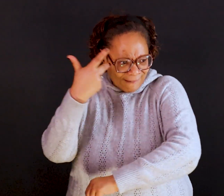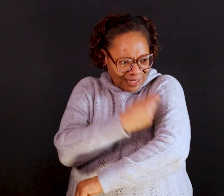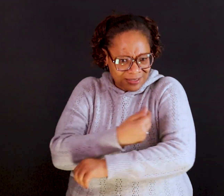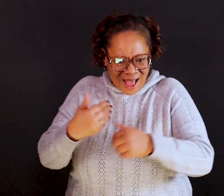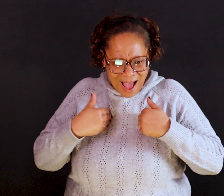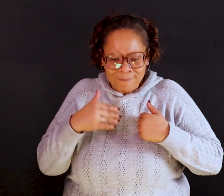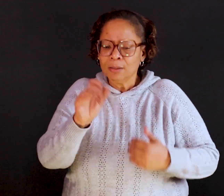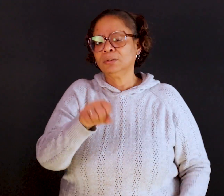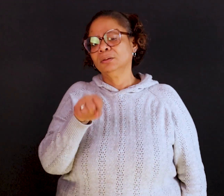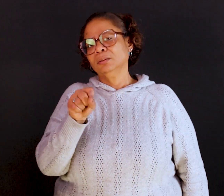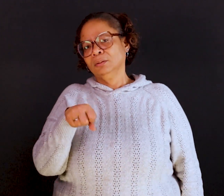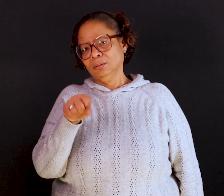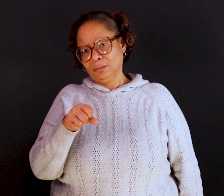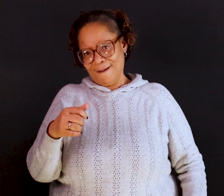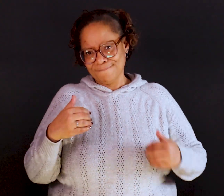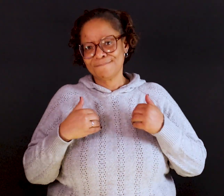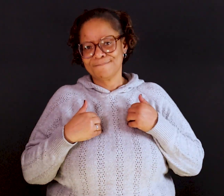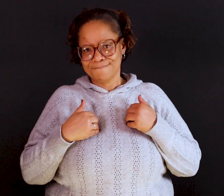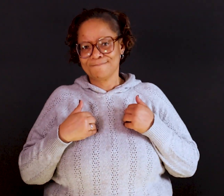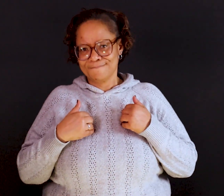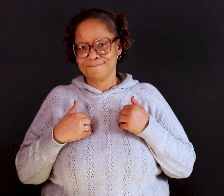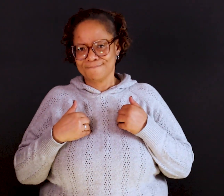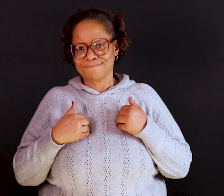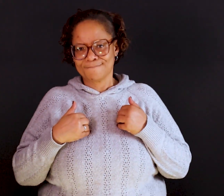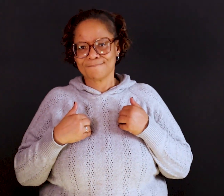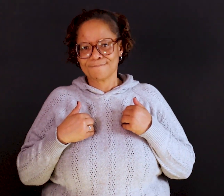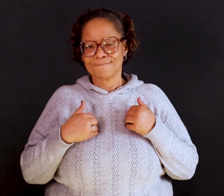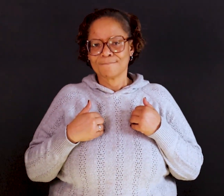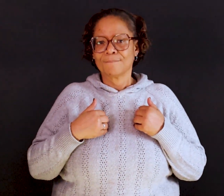Is there a vaccine for measles? Yes.